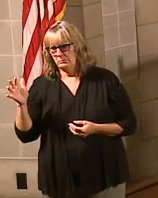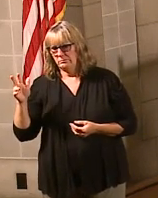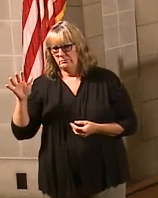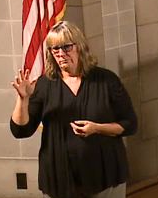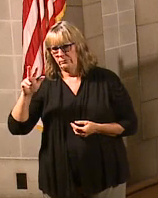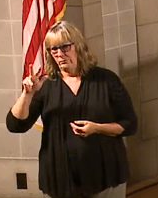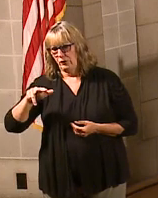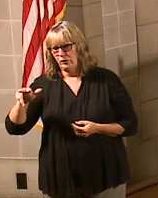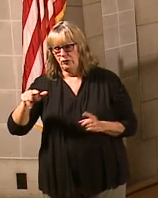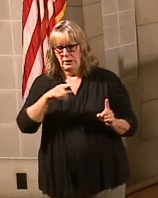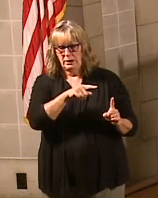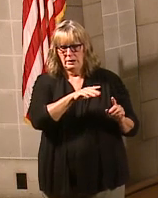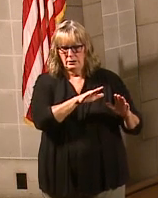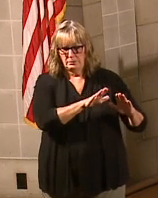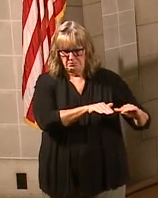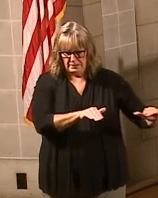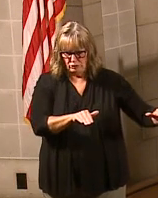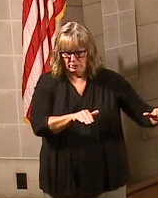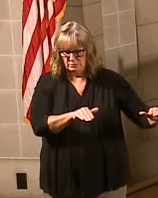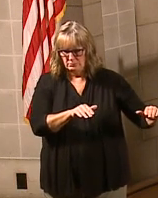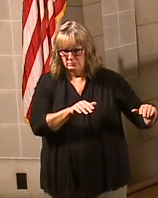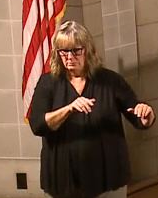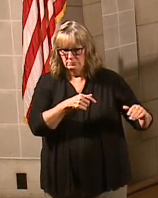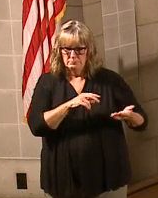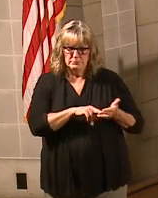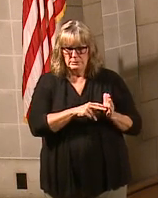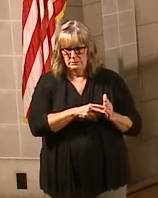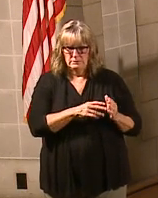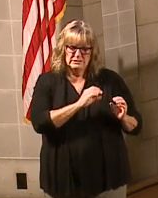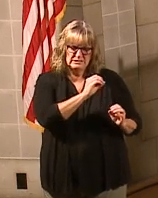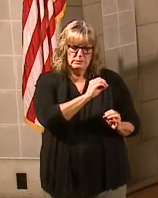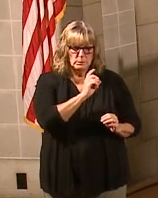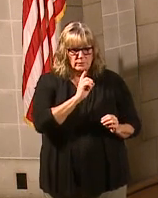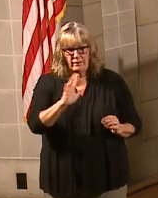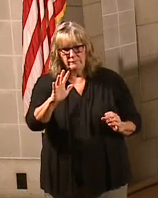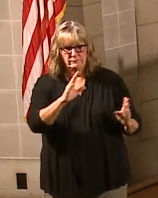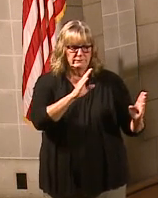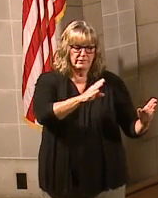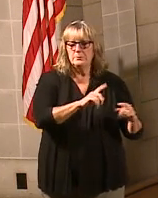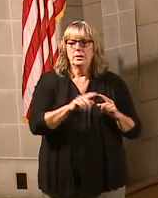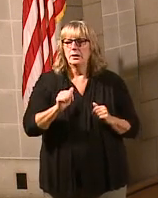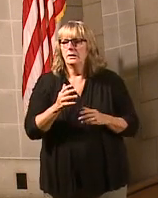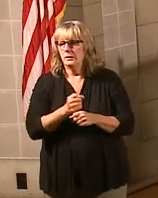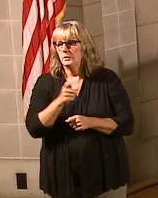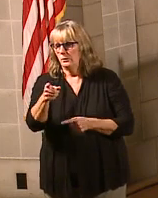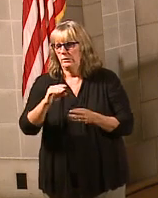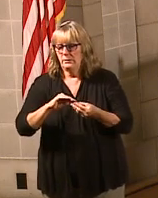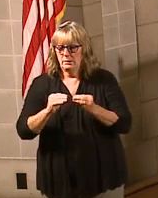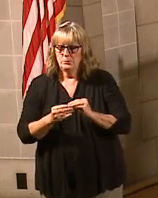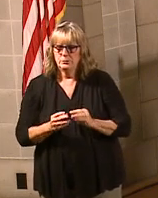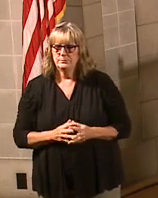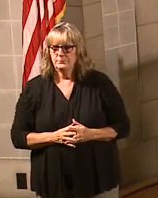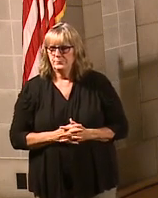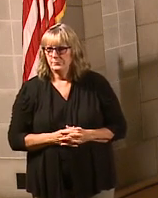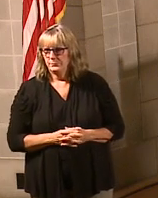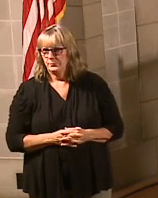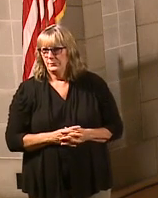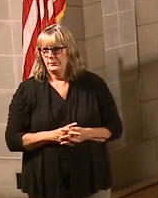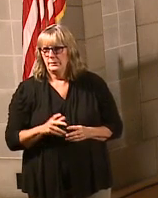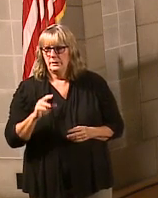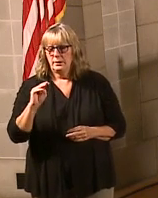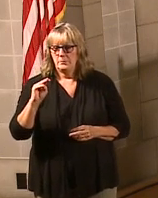UP AND GET THE TOTAL.